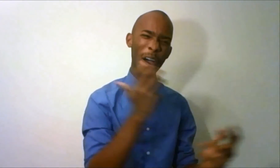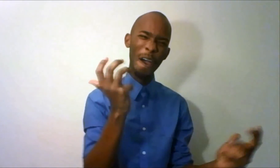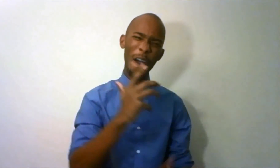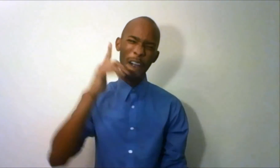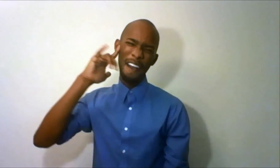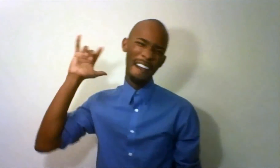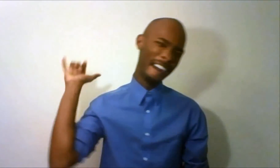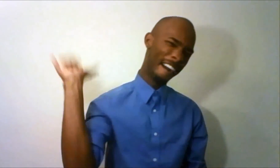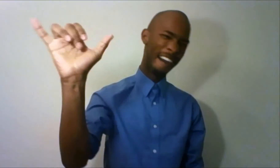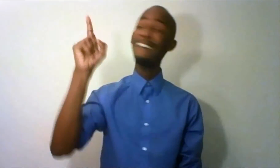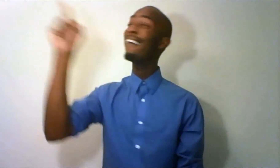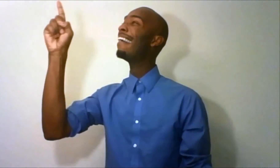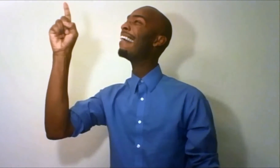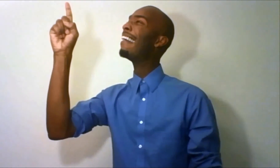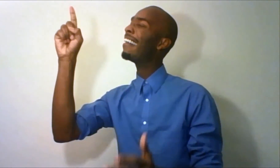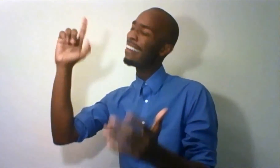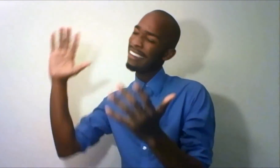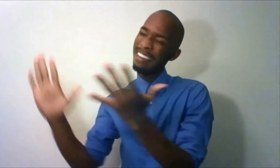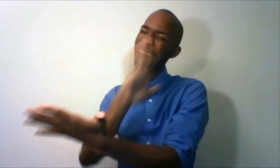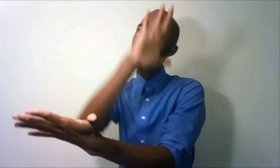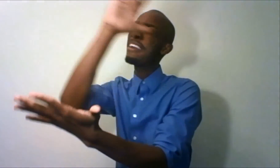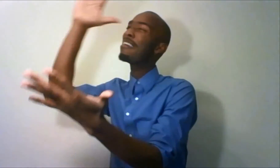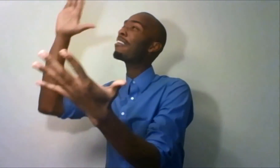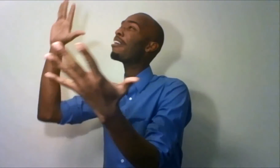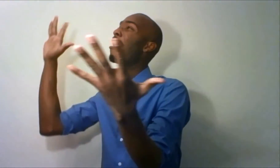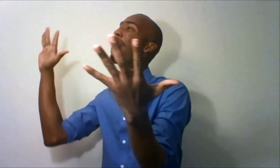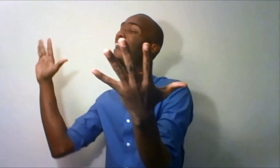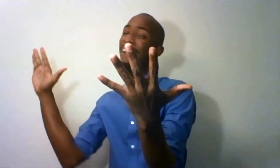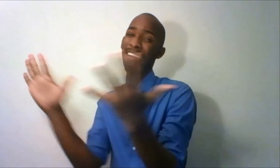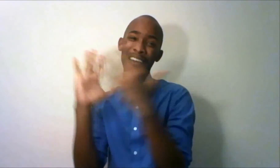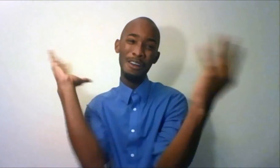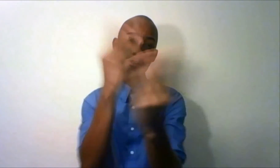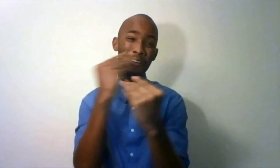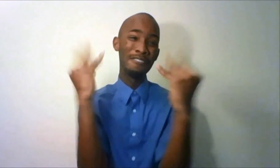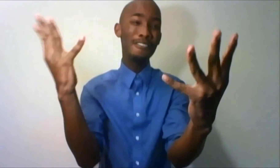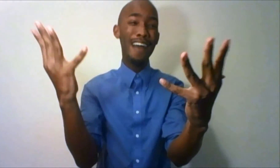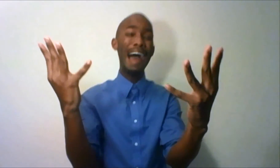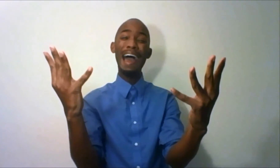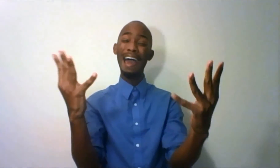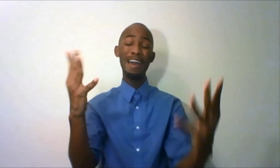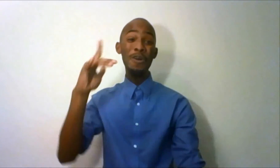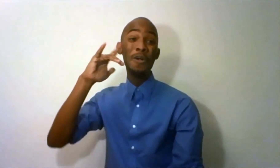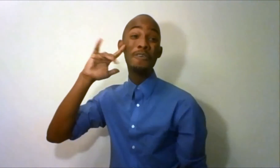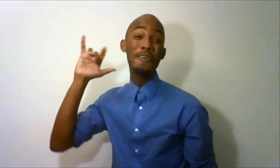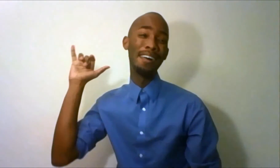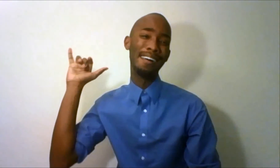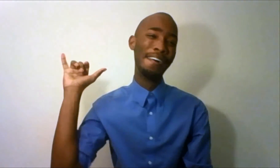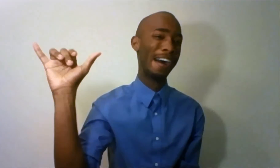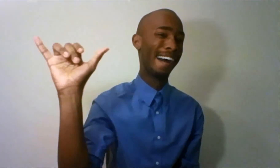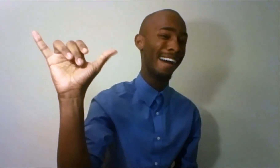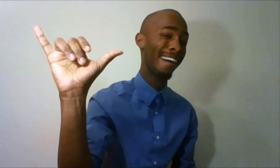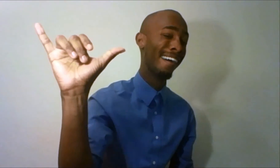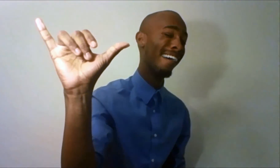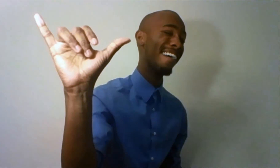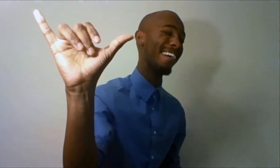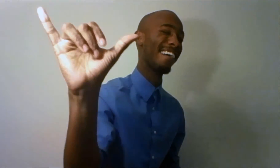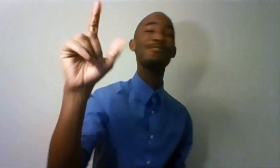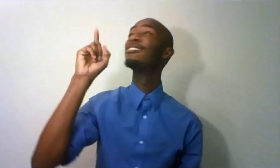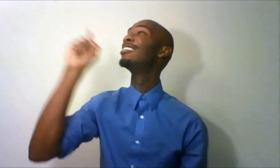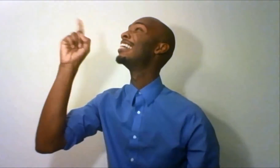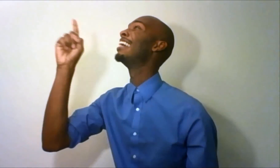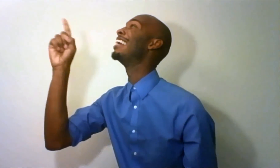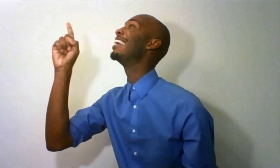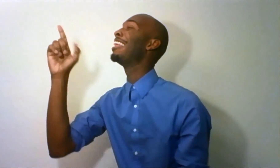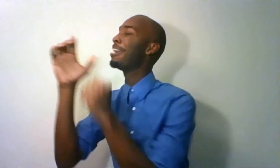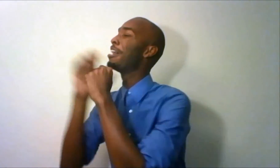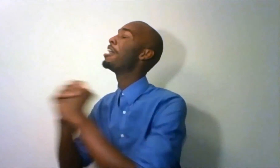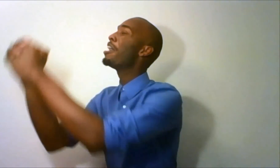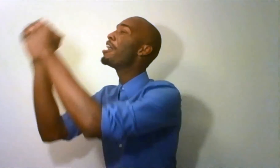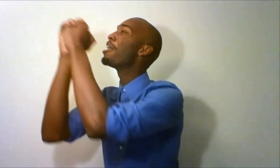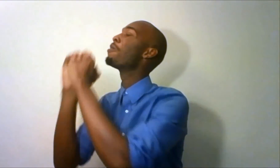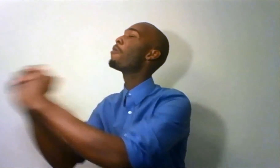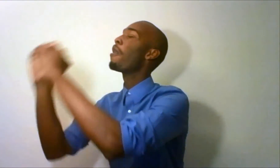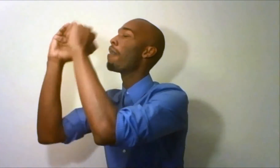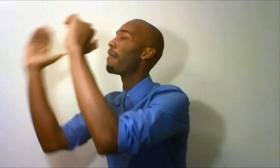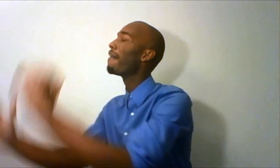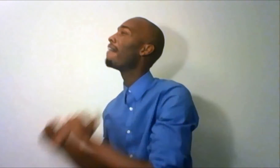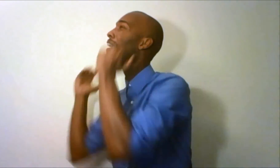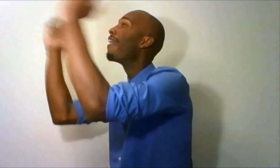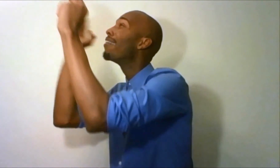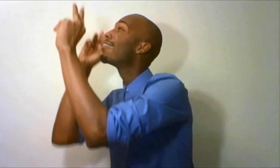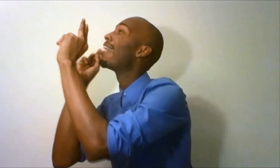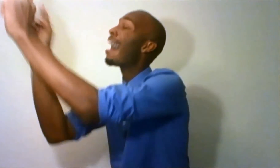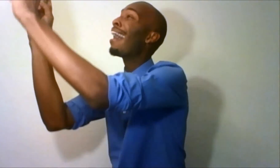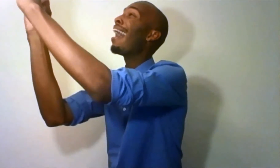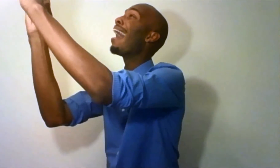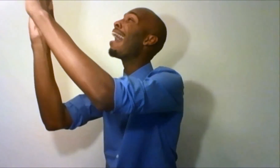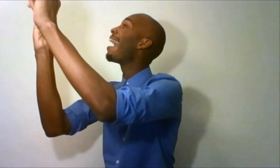Forever he is glorified Forever he is lifted high